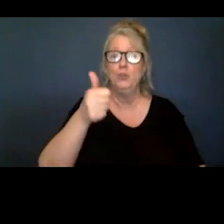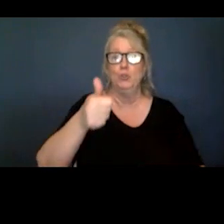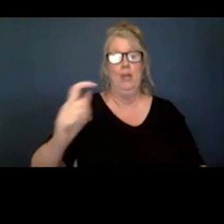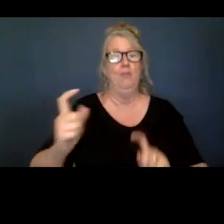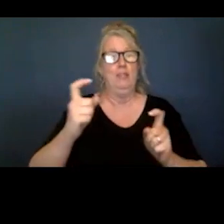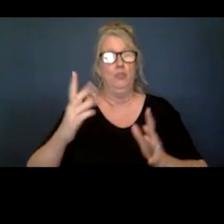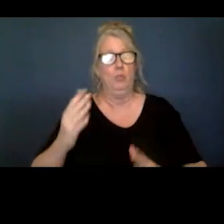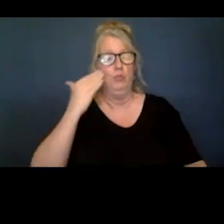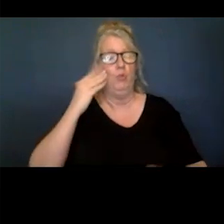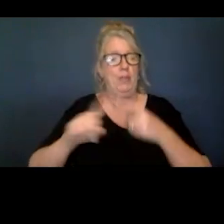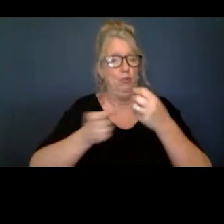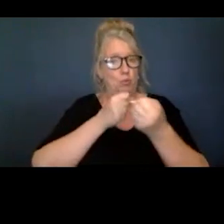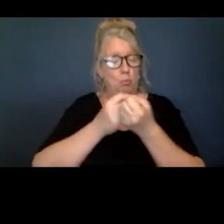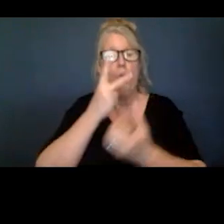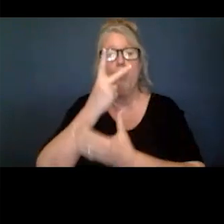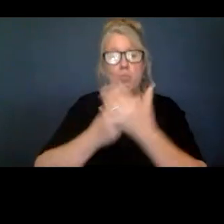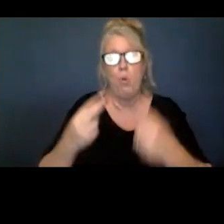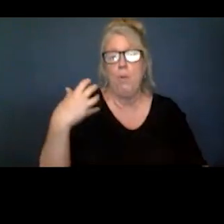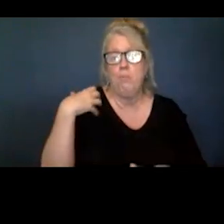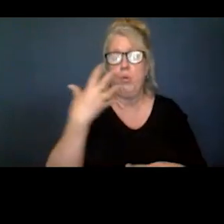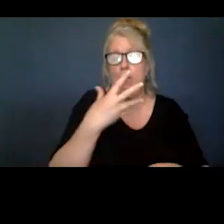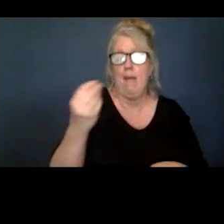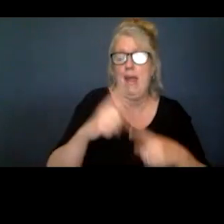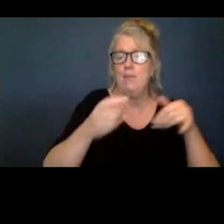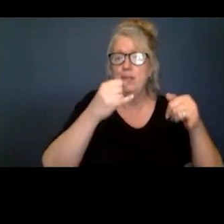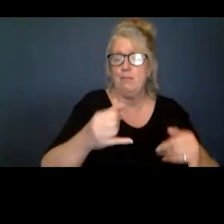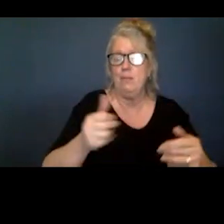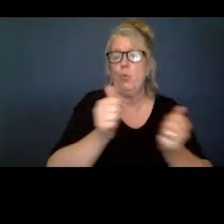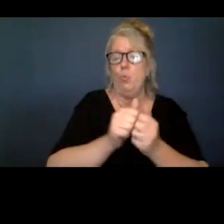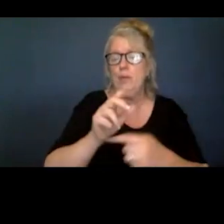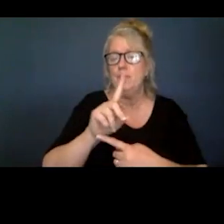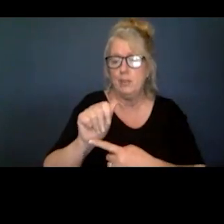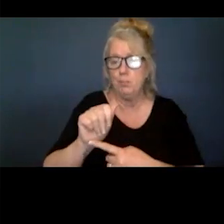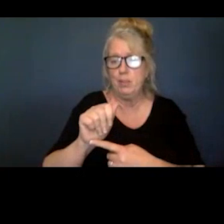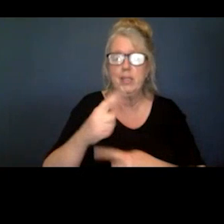willing to support both the employer and the individual with disabilities for a successful